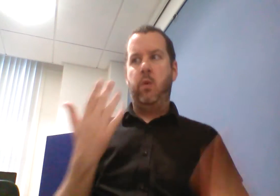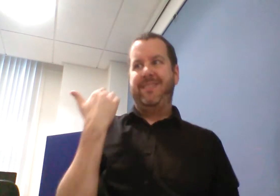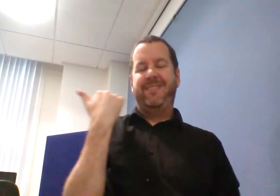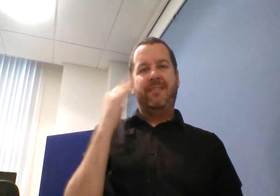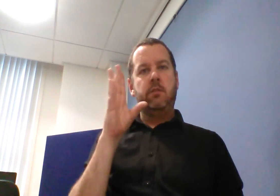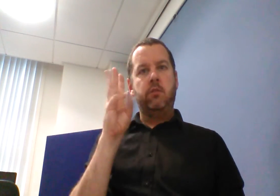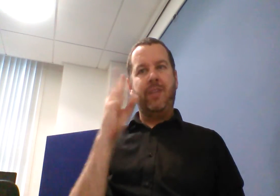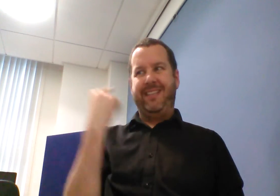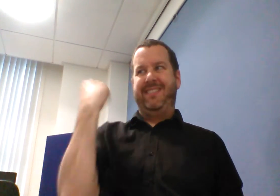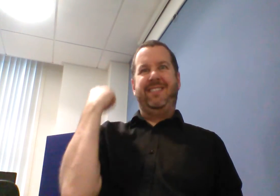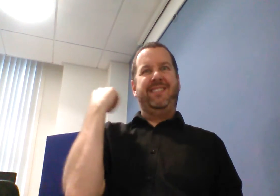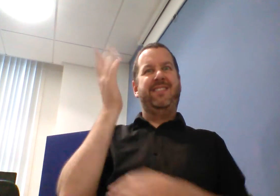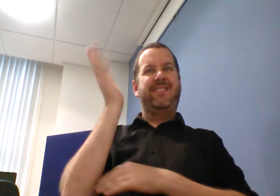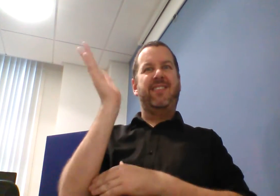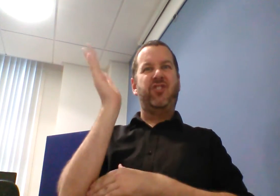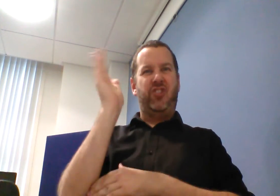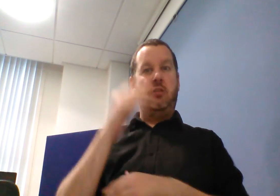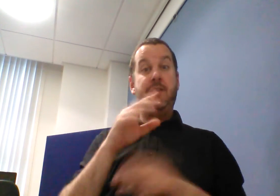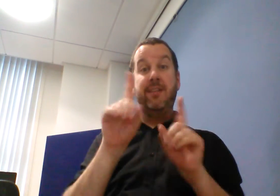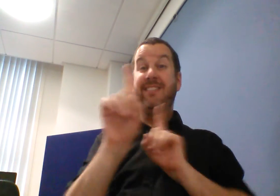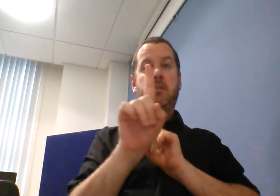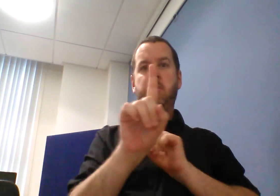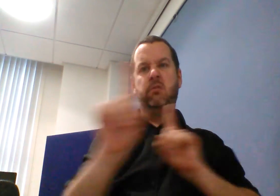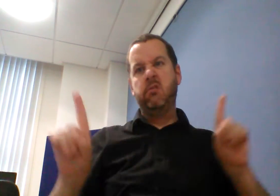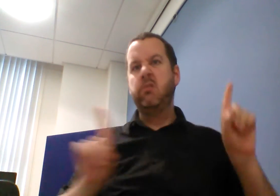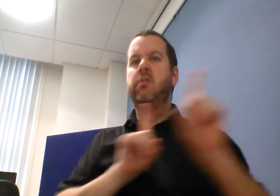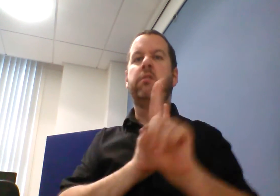But last Thursday, at my presentation, this was reversed.